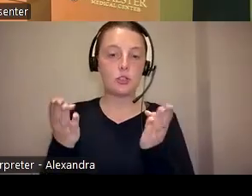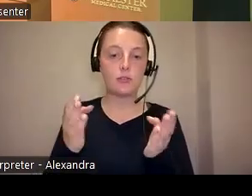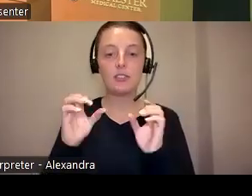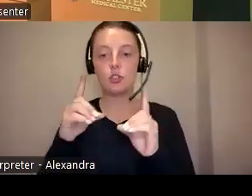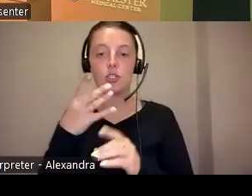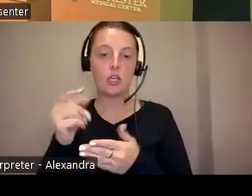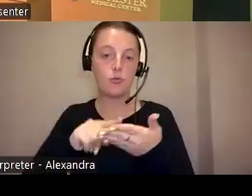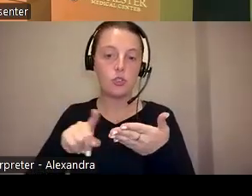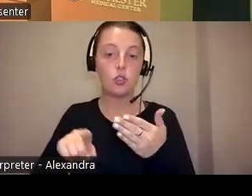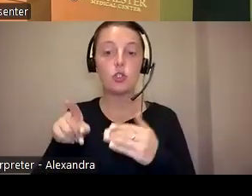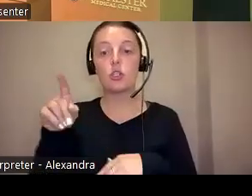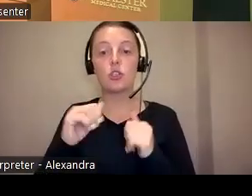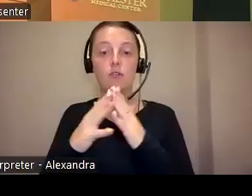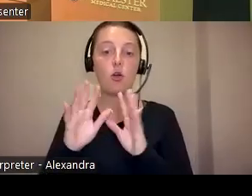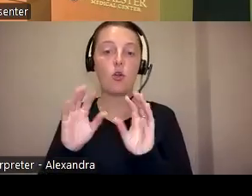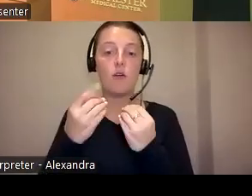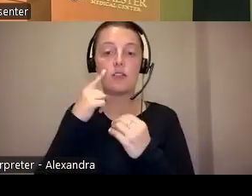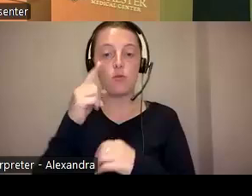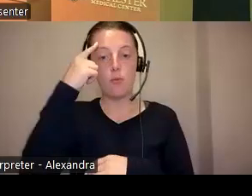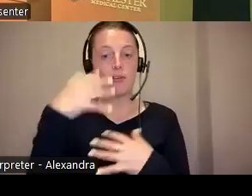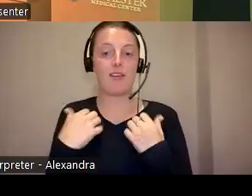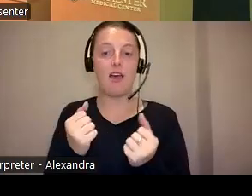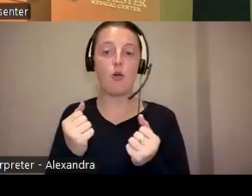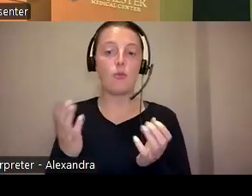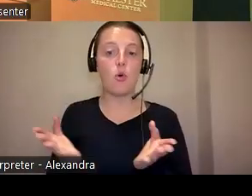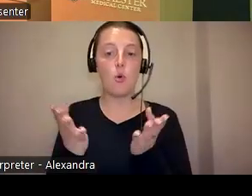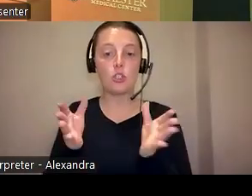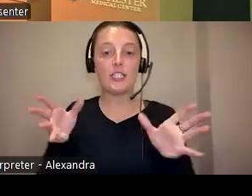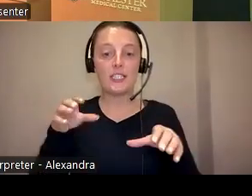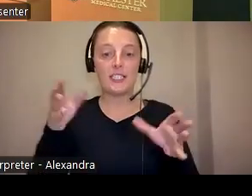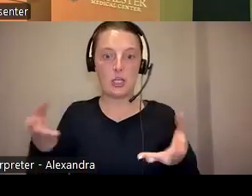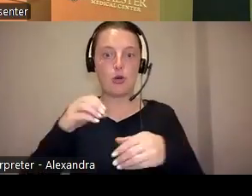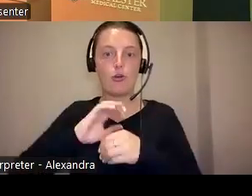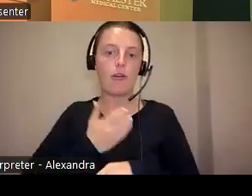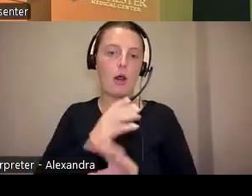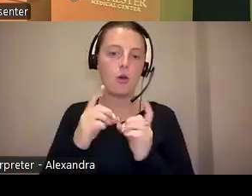led in the nonprofit sector. Um over the course of the last two decades um the office for mental